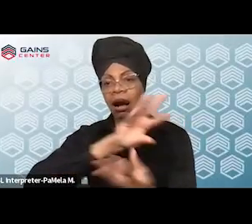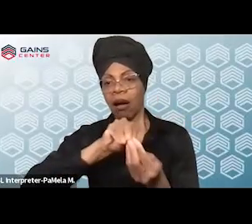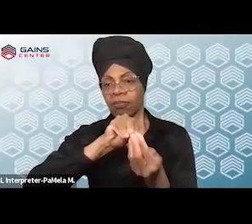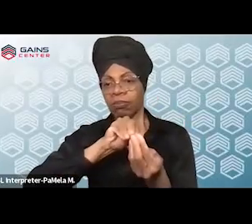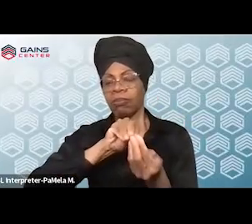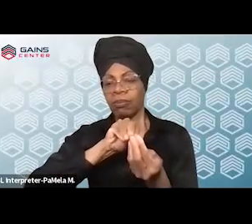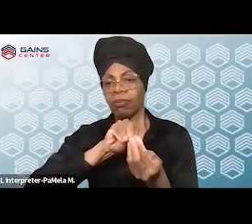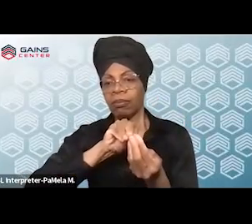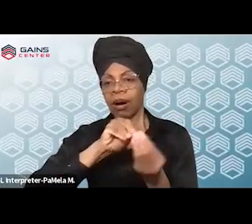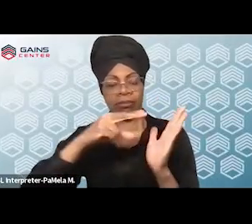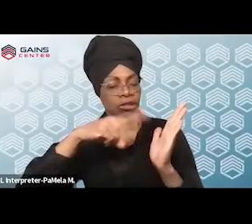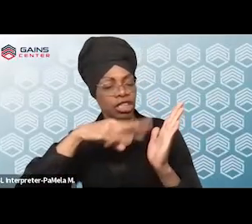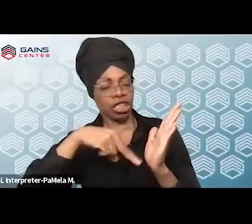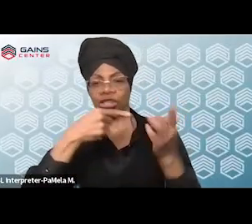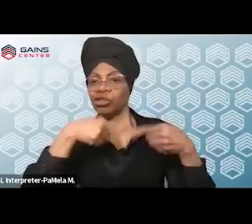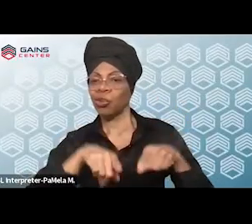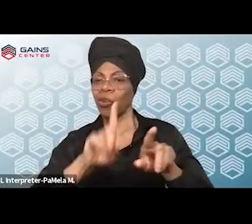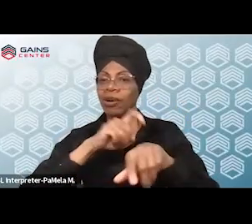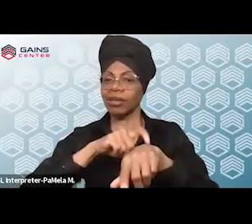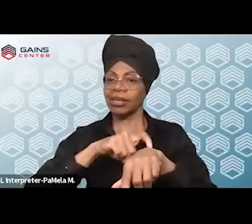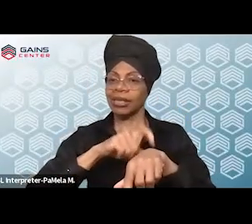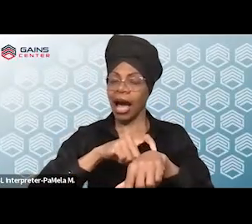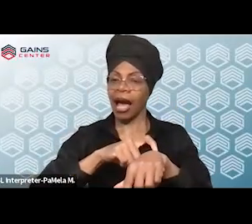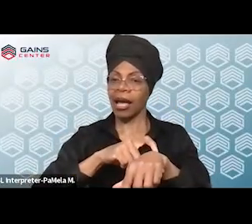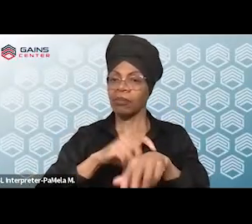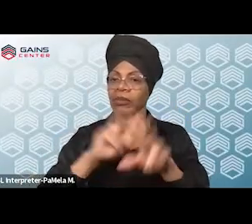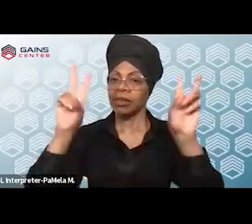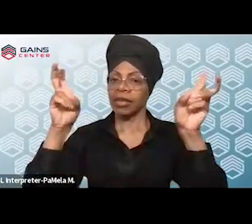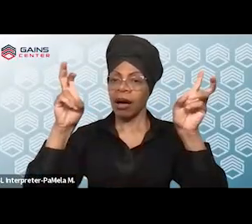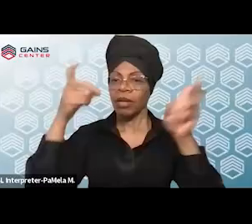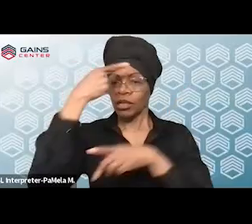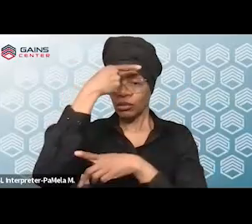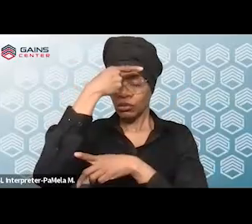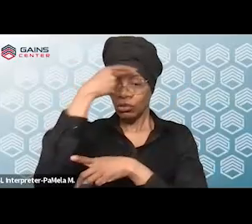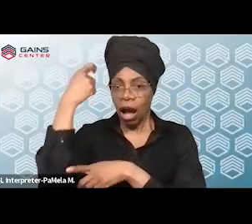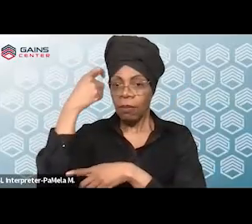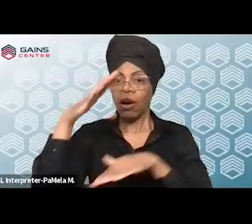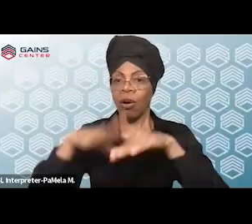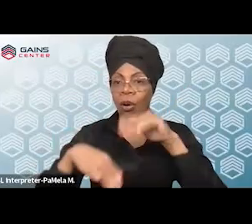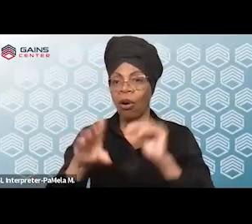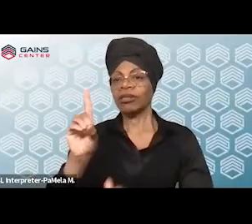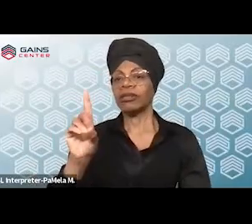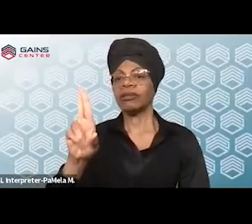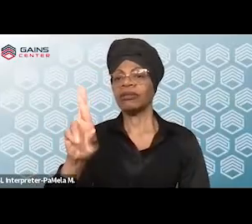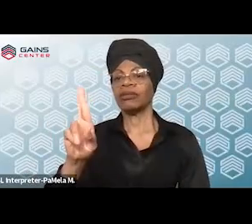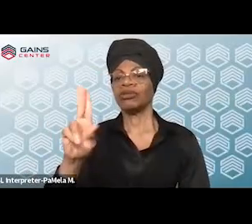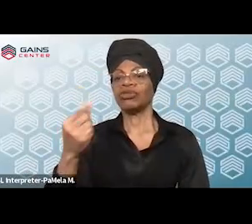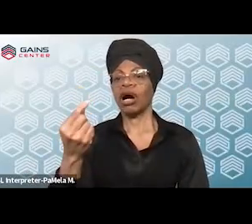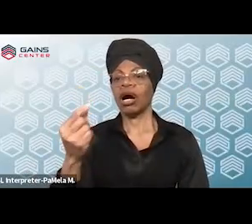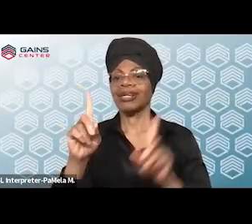at that time on trauma-informed drug testing. And so I had reached out to Dr. Philip Breitenbucher